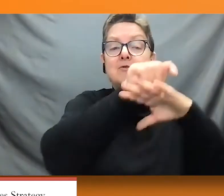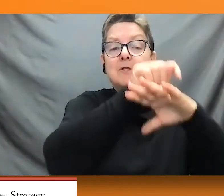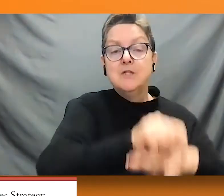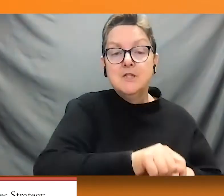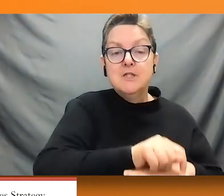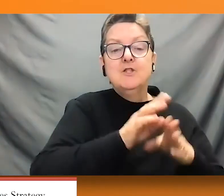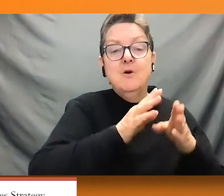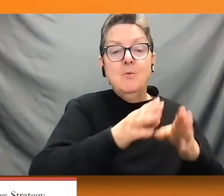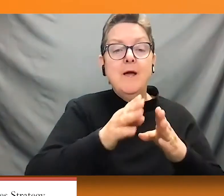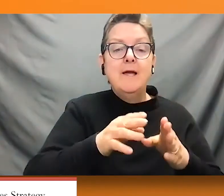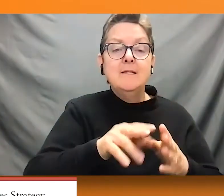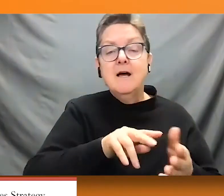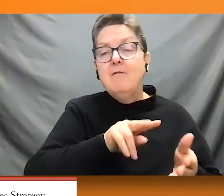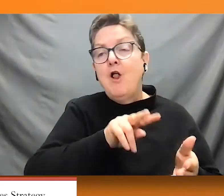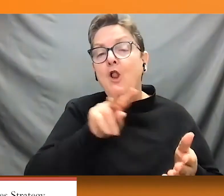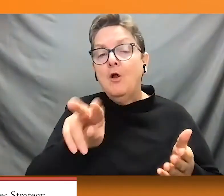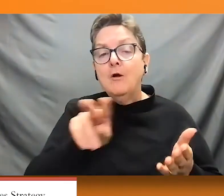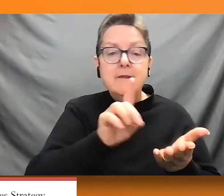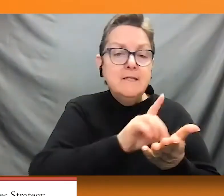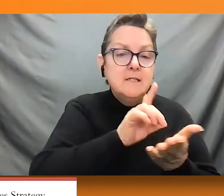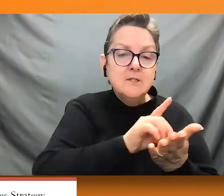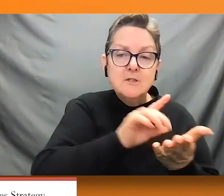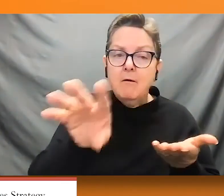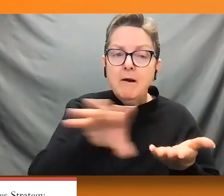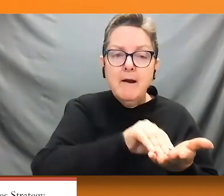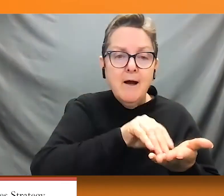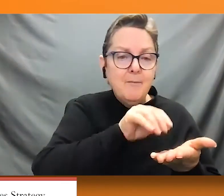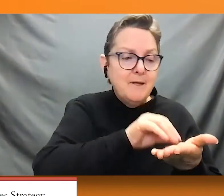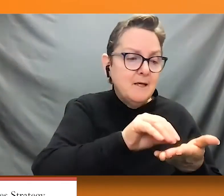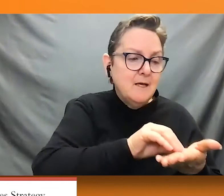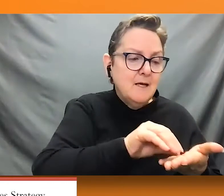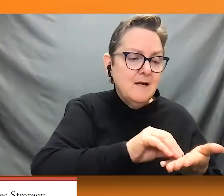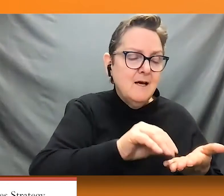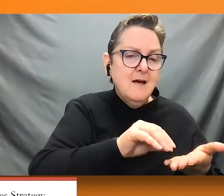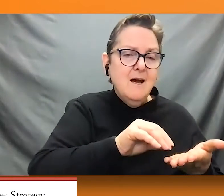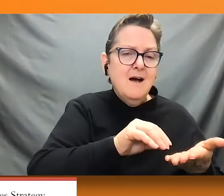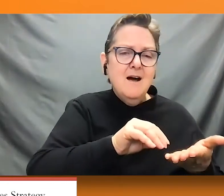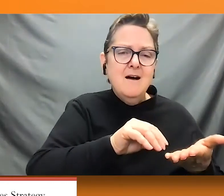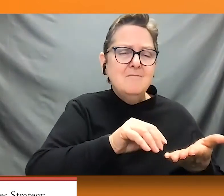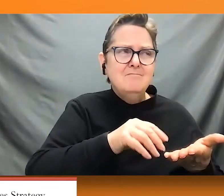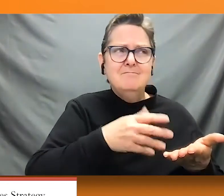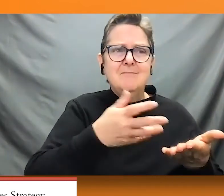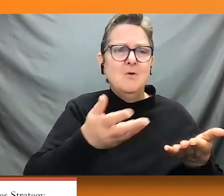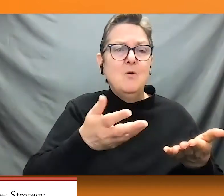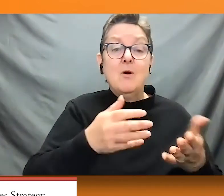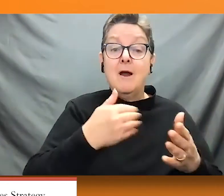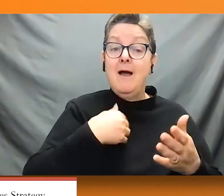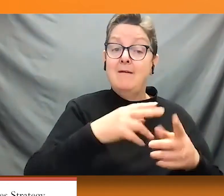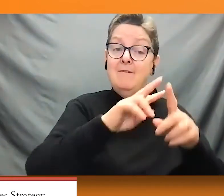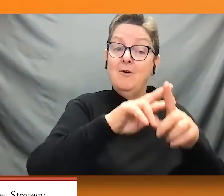like copying definitions or, like, vocabulary workbooks. But those things are so disconnected from our curriculum that